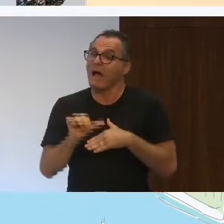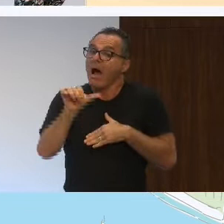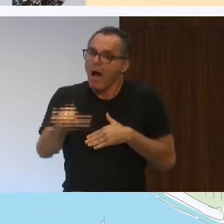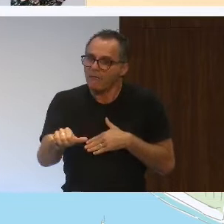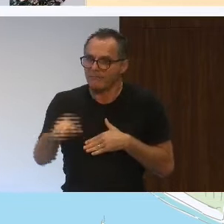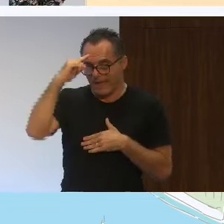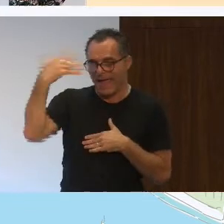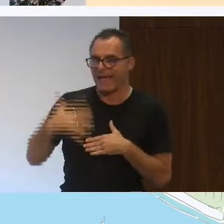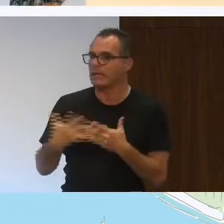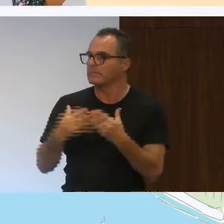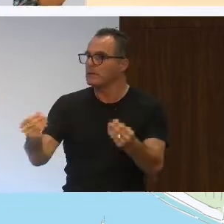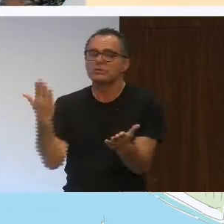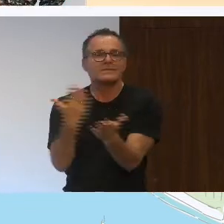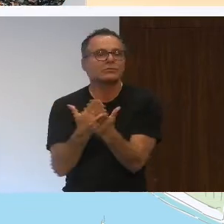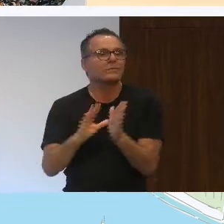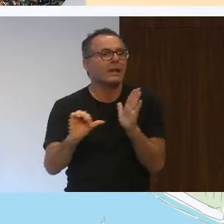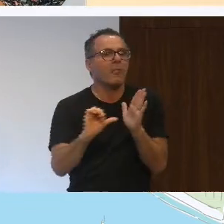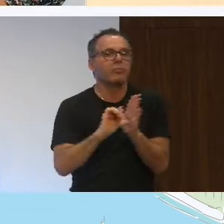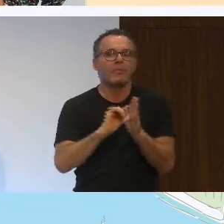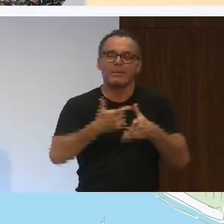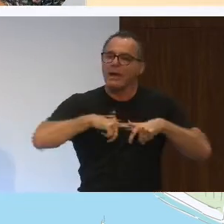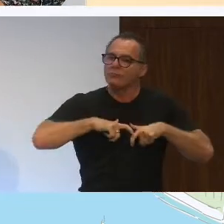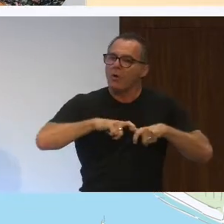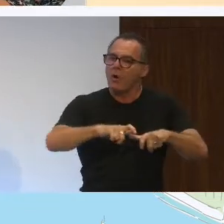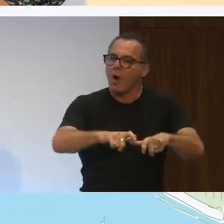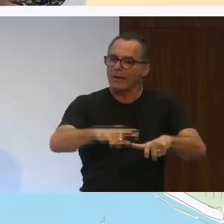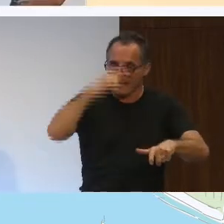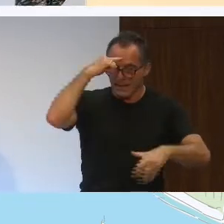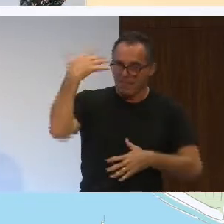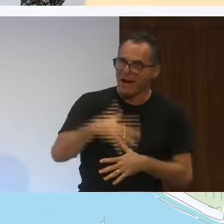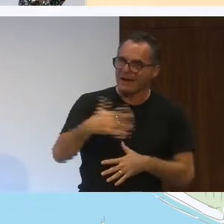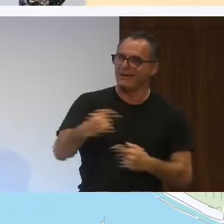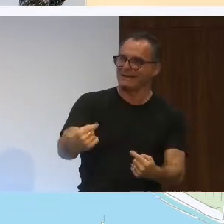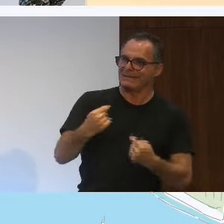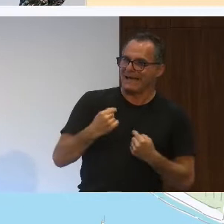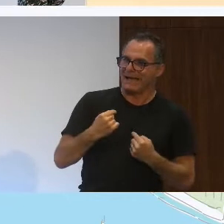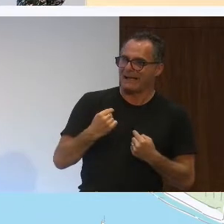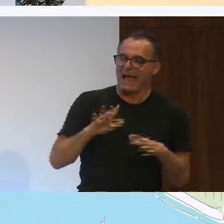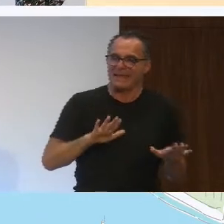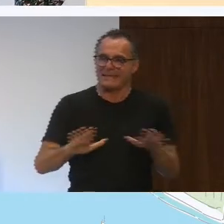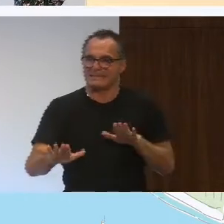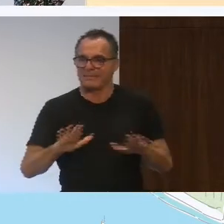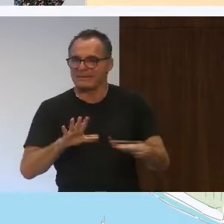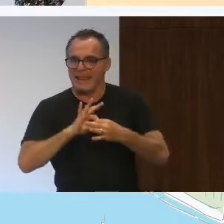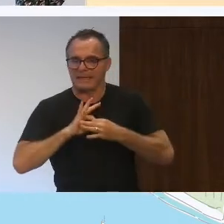So a real problem in terms of prolonging the migraine attack and the disability associated with it.